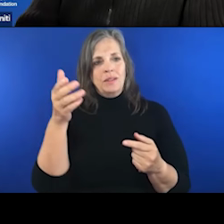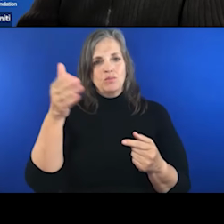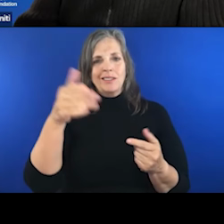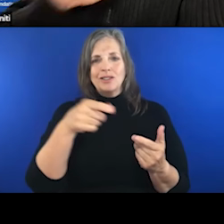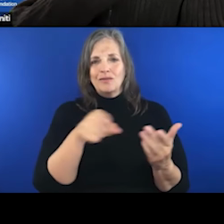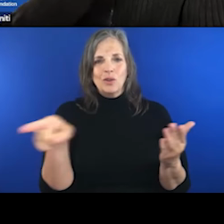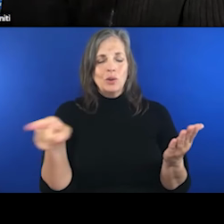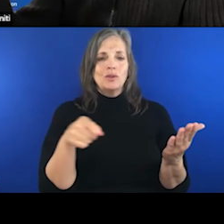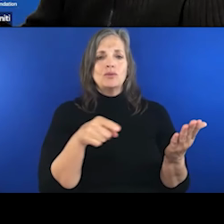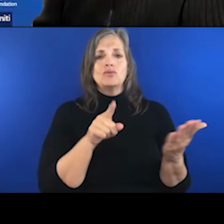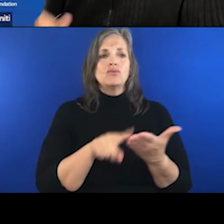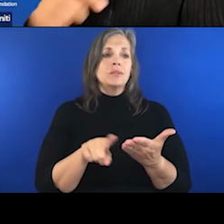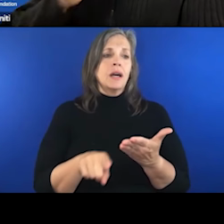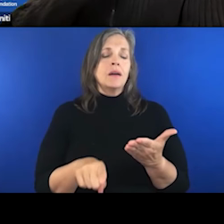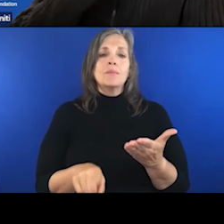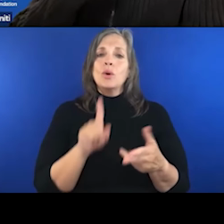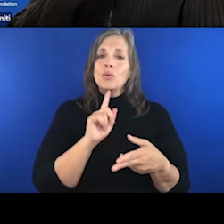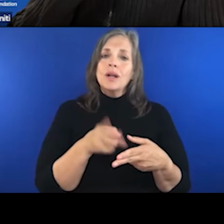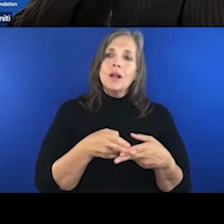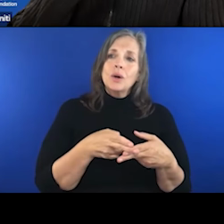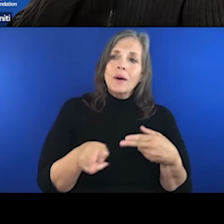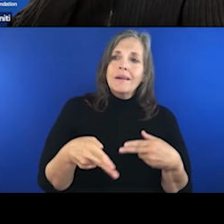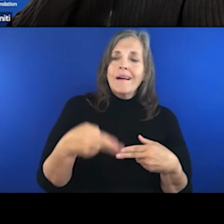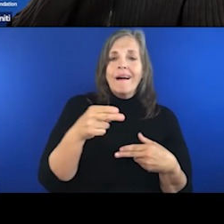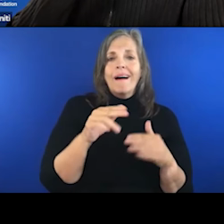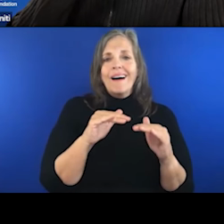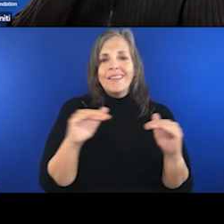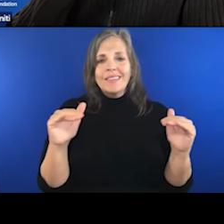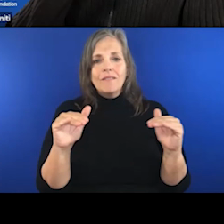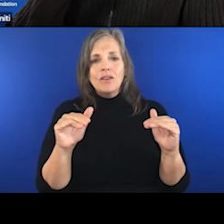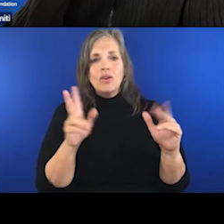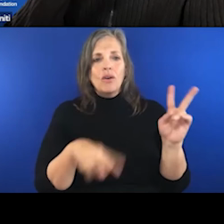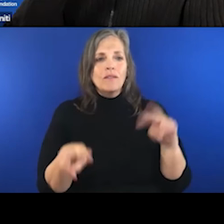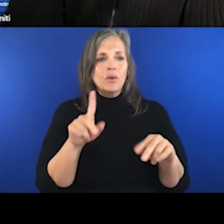just a real quick like kind of high uh level overview of what some of my teams look like i know